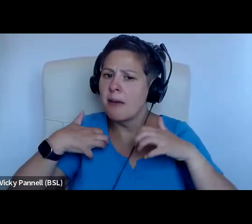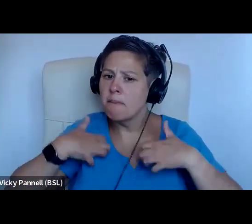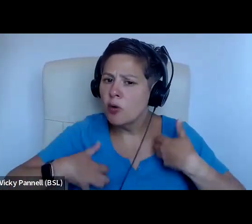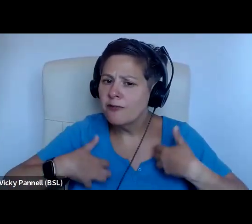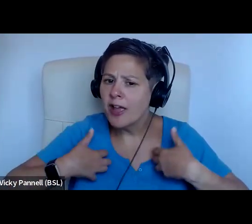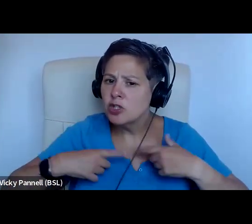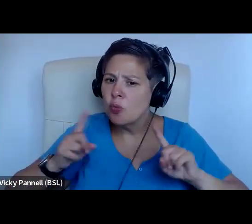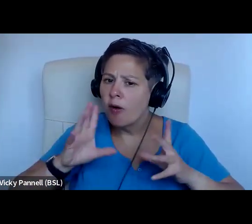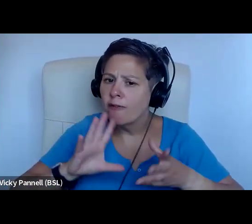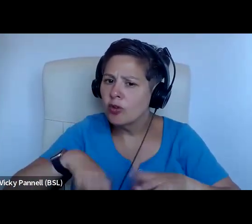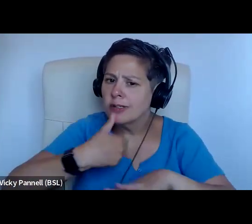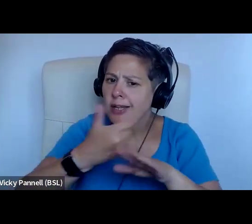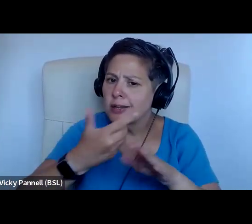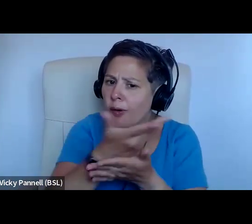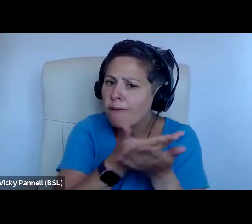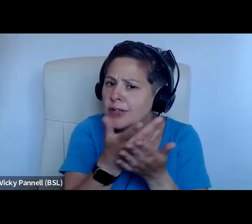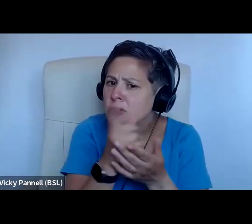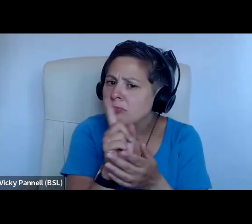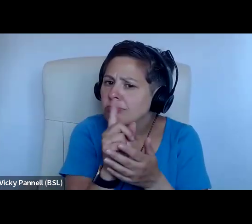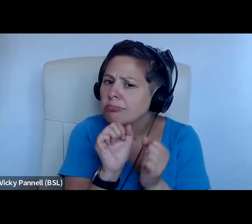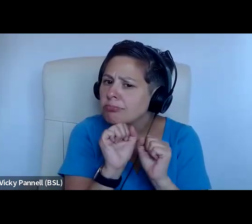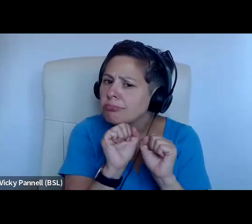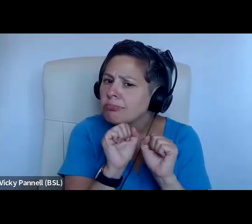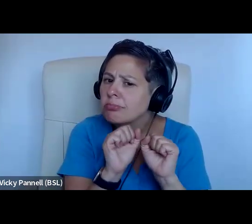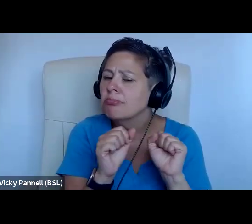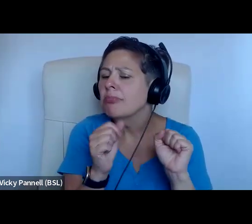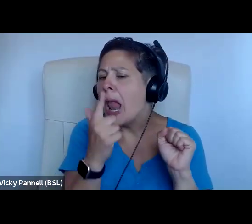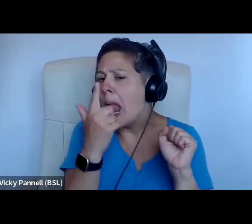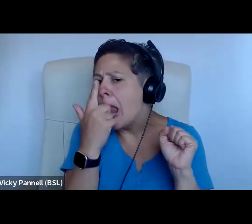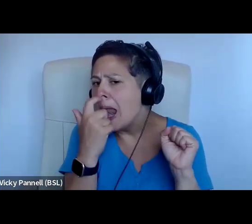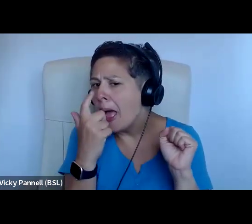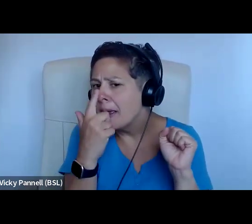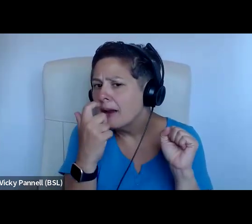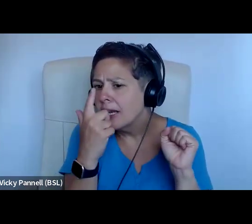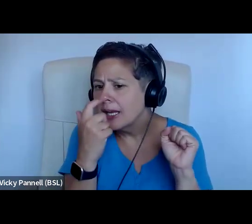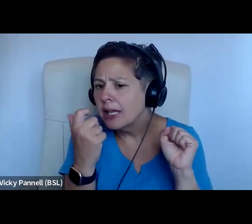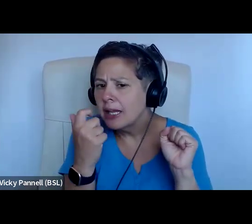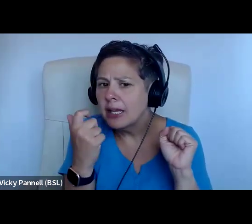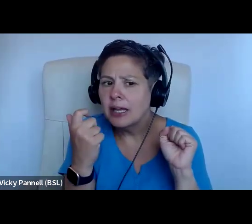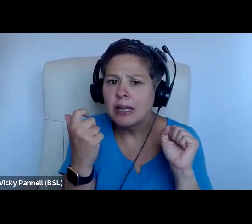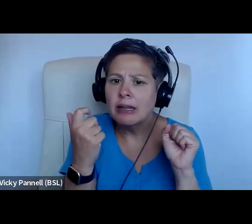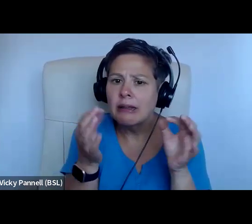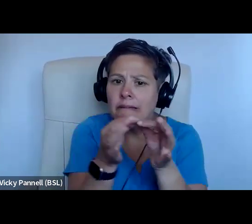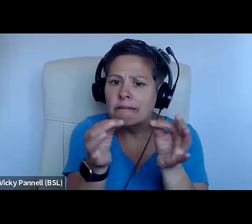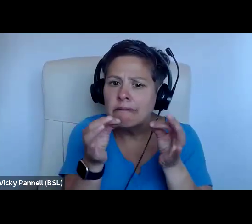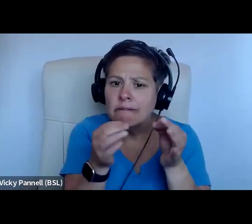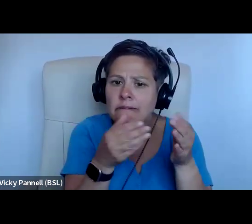are they considering completely overhauling the program? Are they just looking for tweaks?